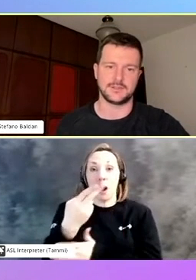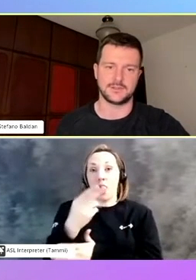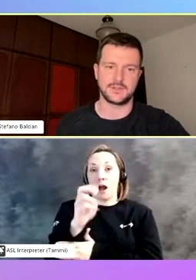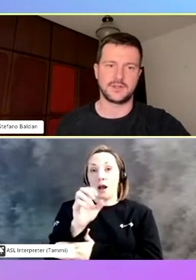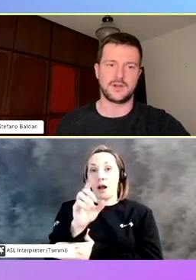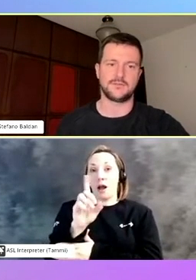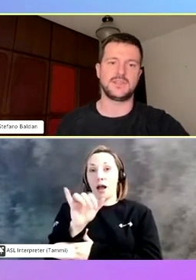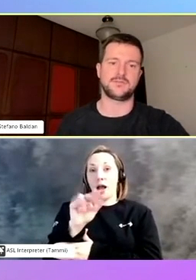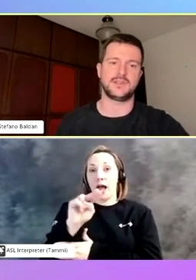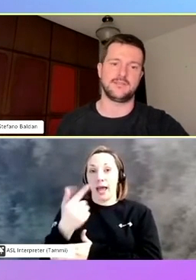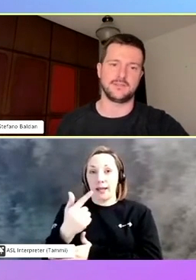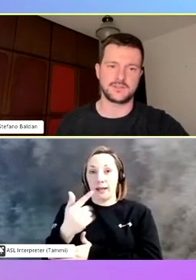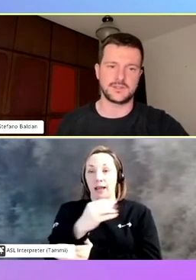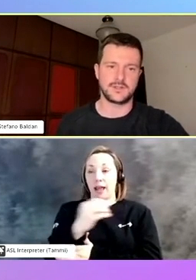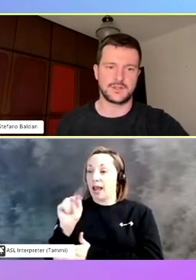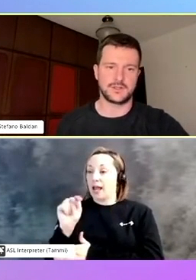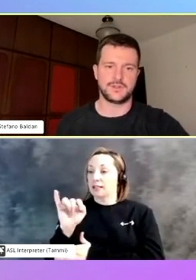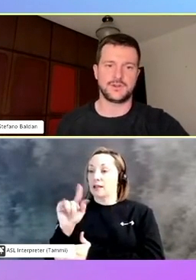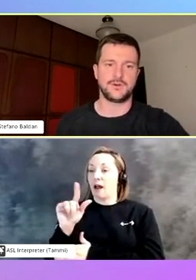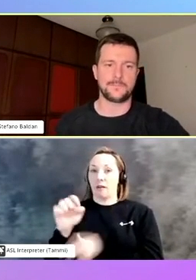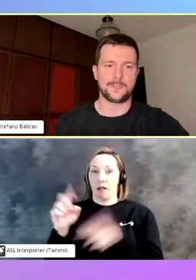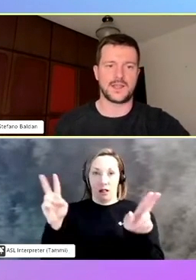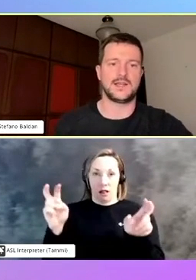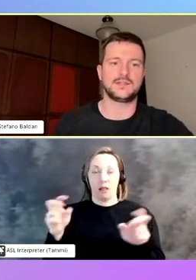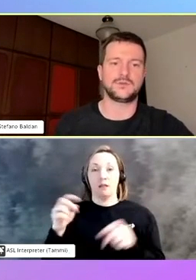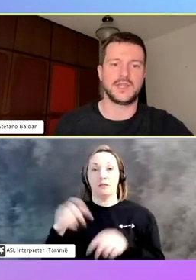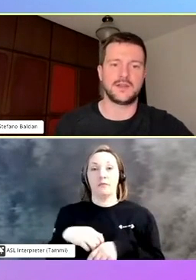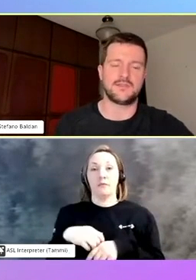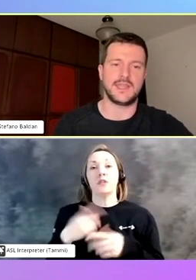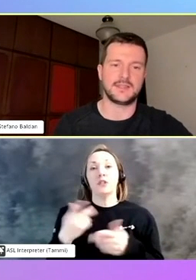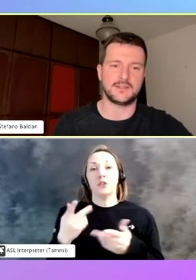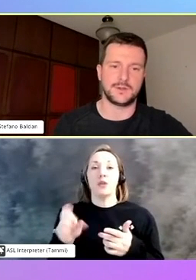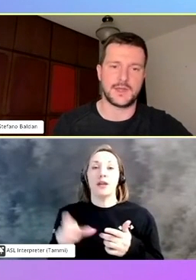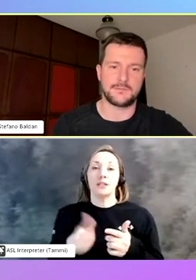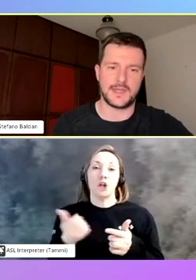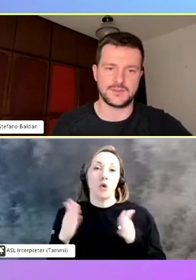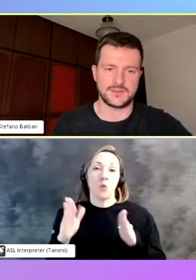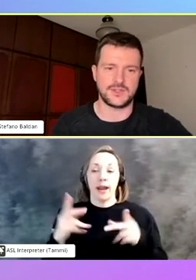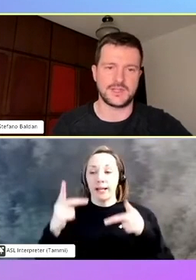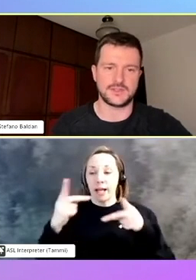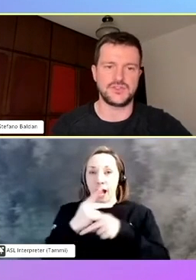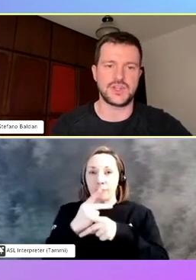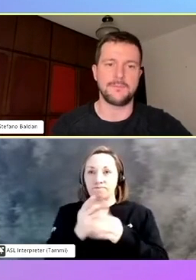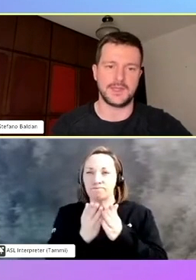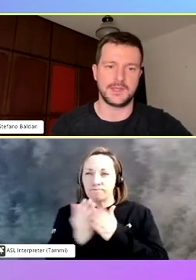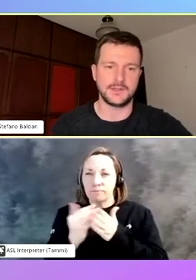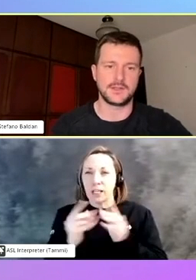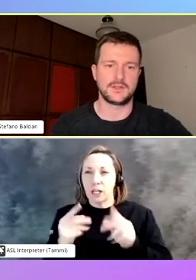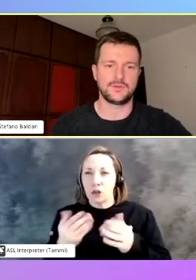search results, improvements such as headers that are still used today. I was also fortunate to drive accessibility efforts